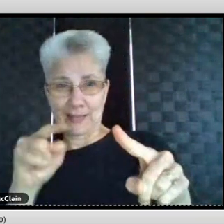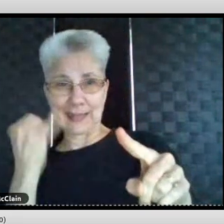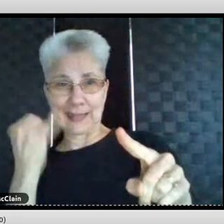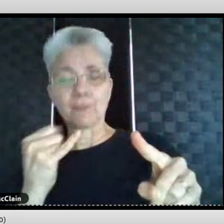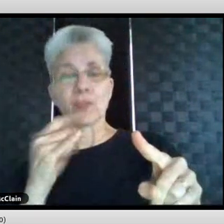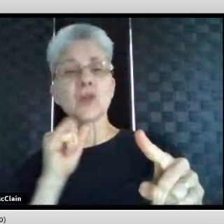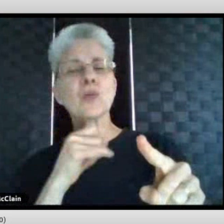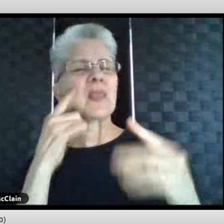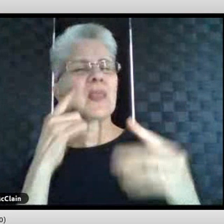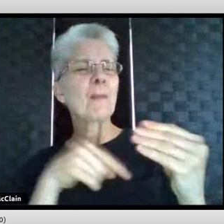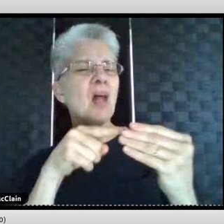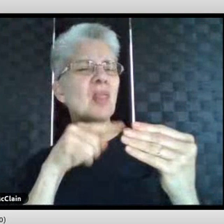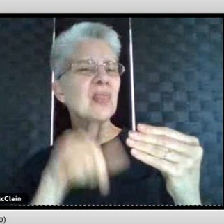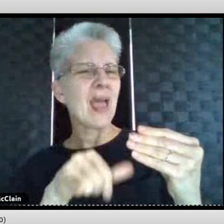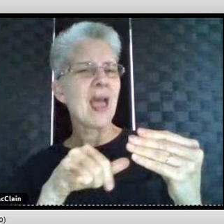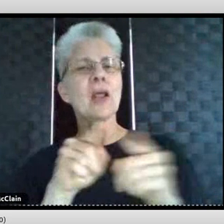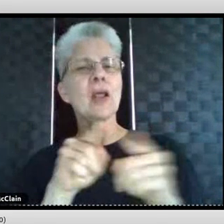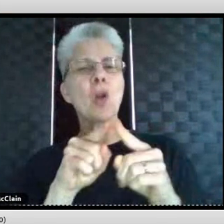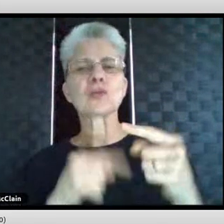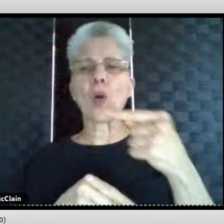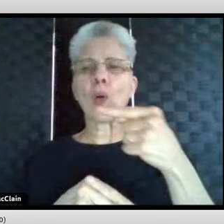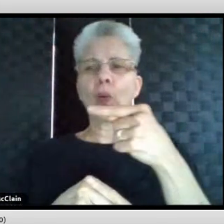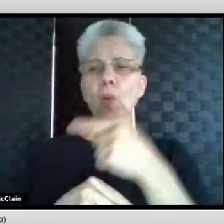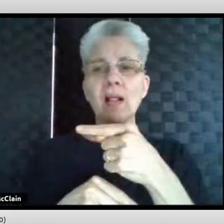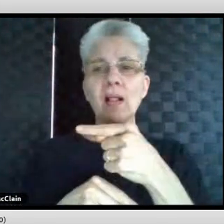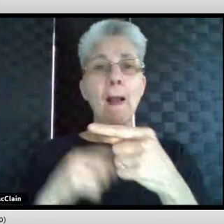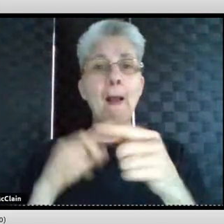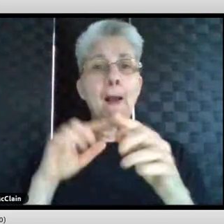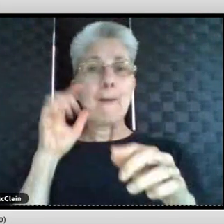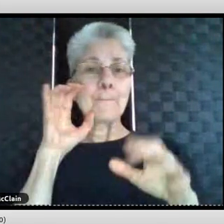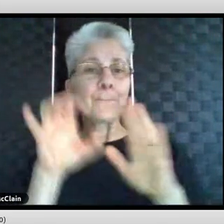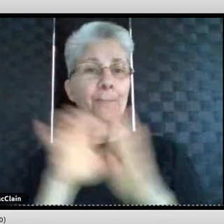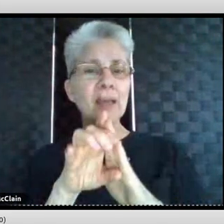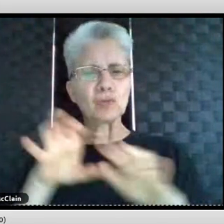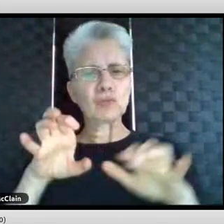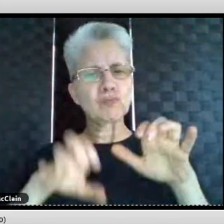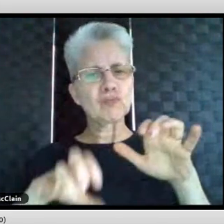and I want you to think about this picture. Type into the chat box --